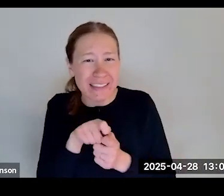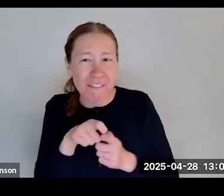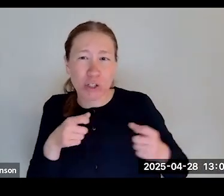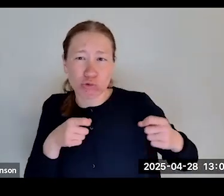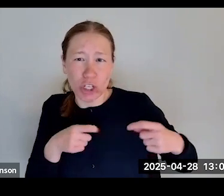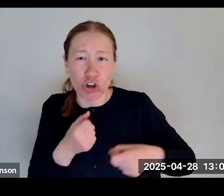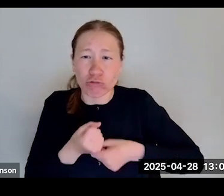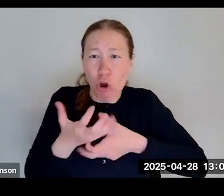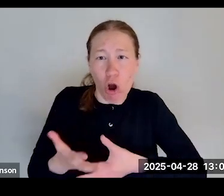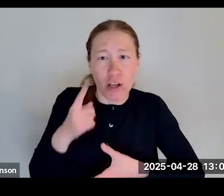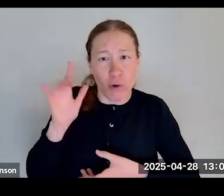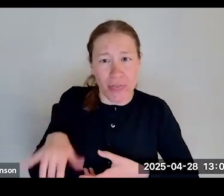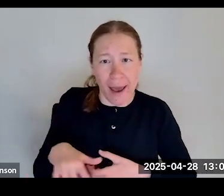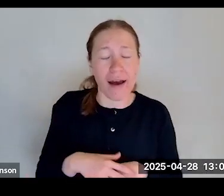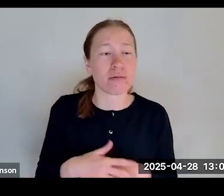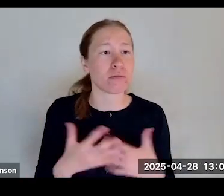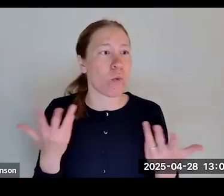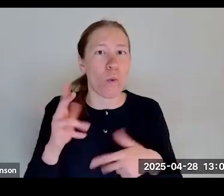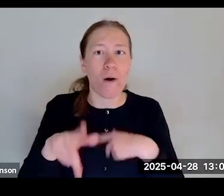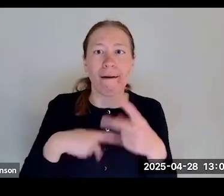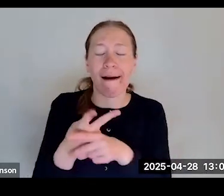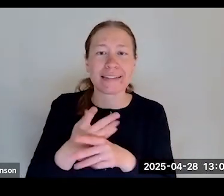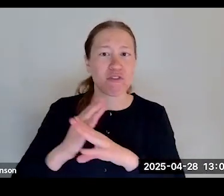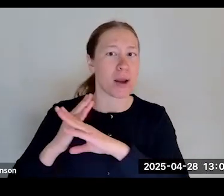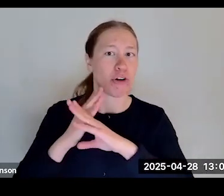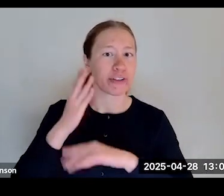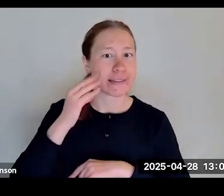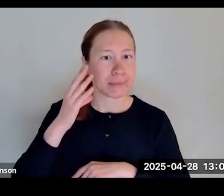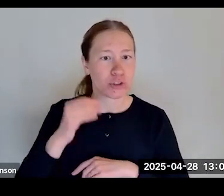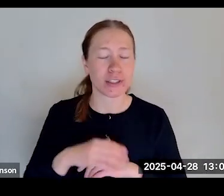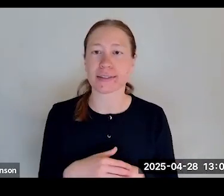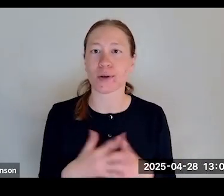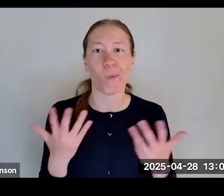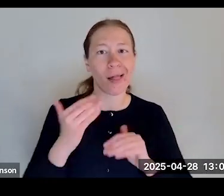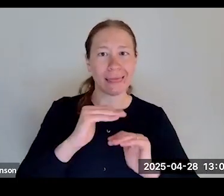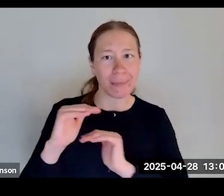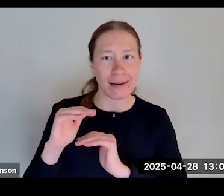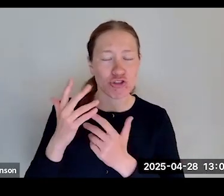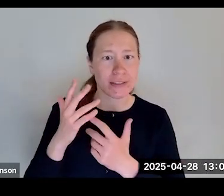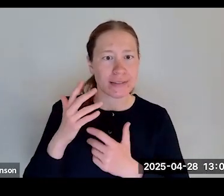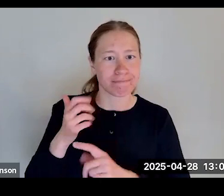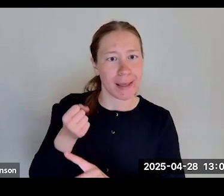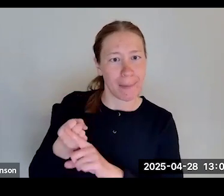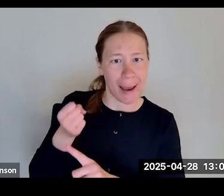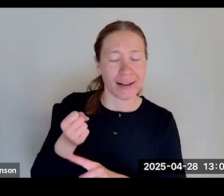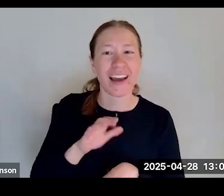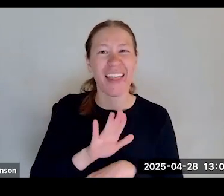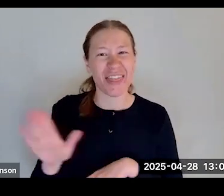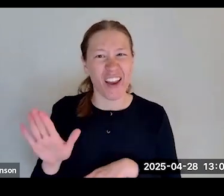what their workplace barriers may be, the limitations that are impacted, as well as what the essential functions of their job are,